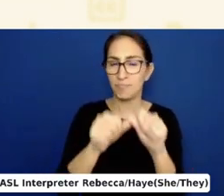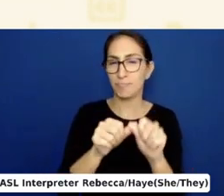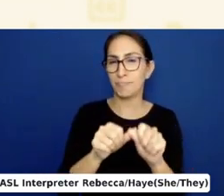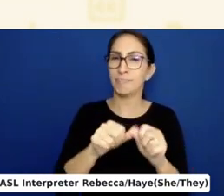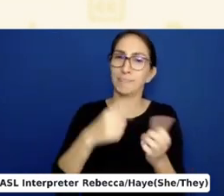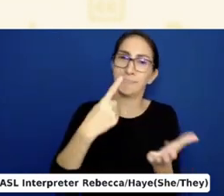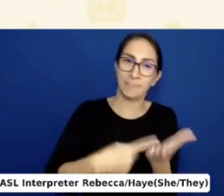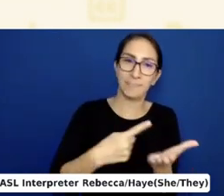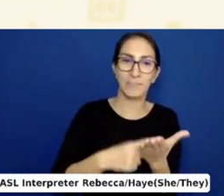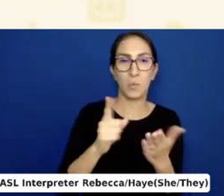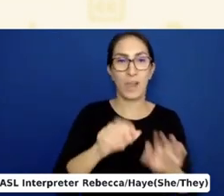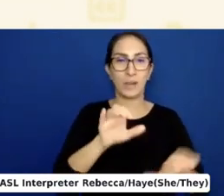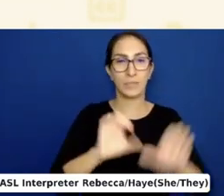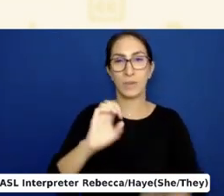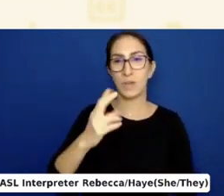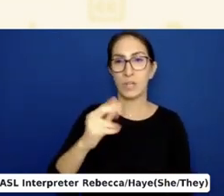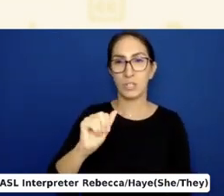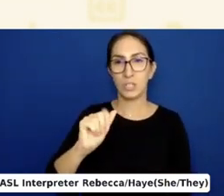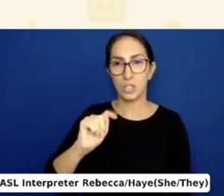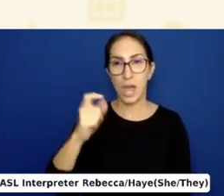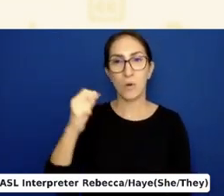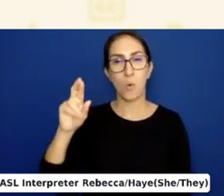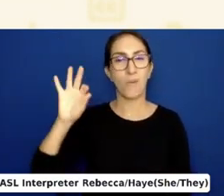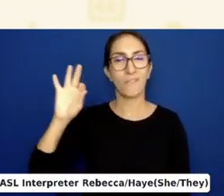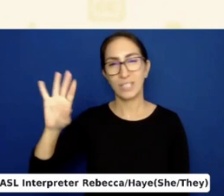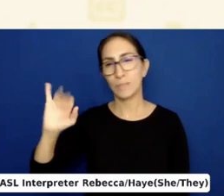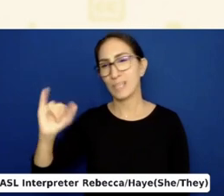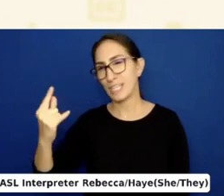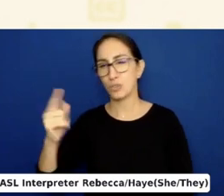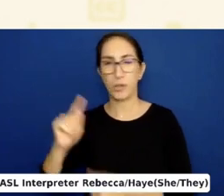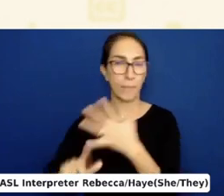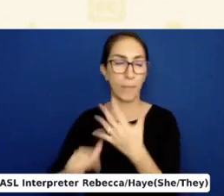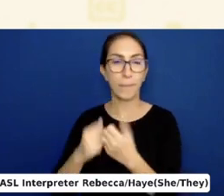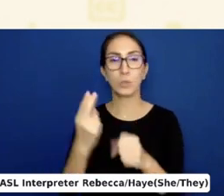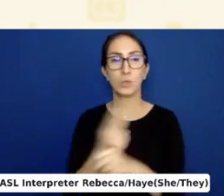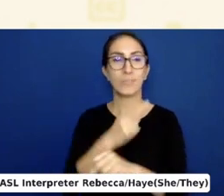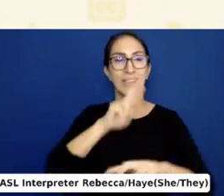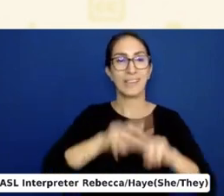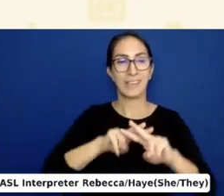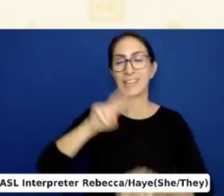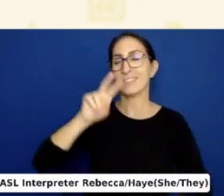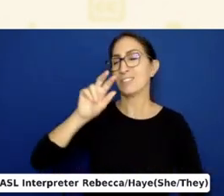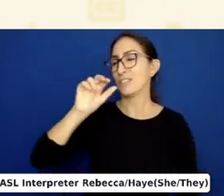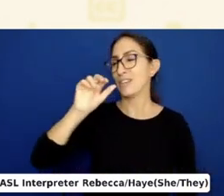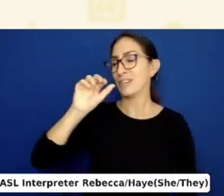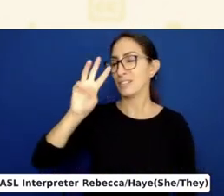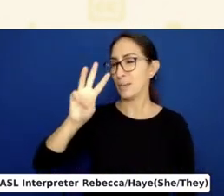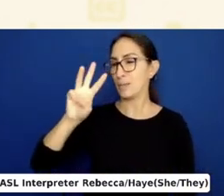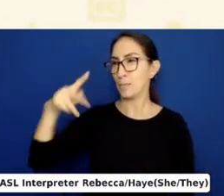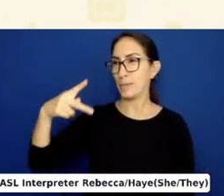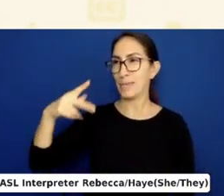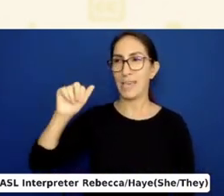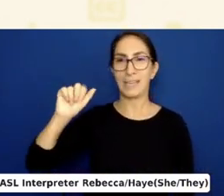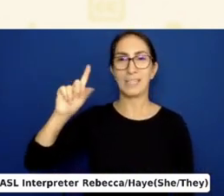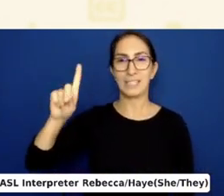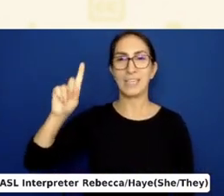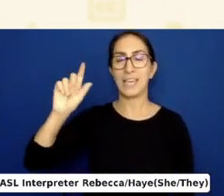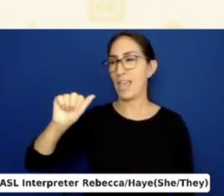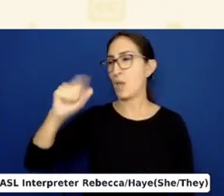or on social media using hashtag WPA11Yday and WPAD2023.